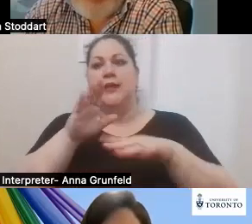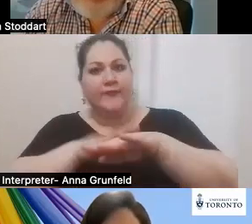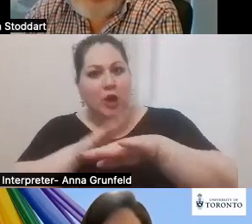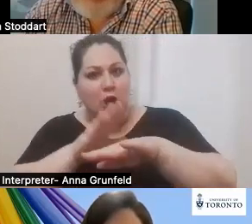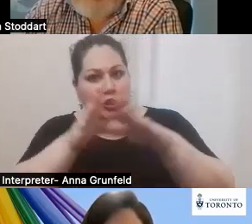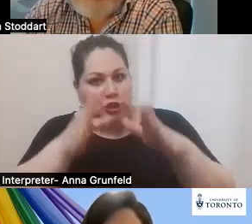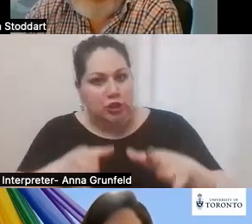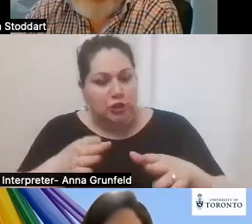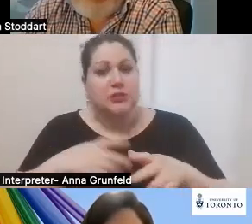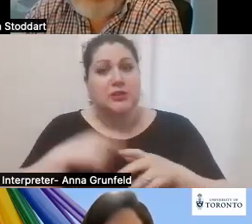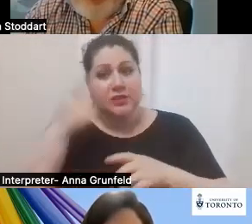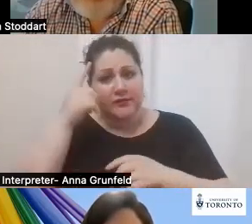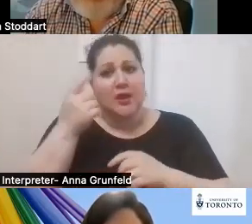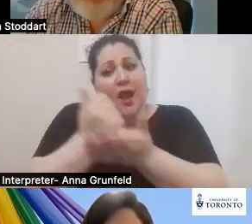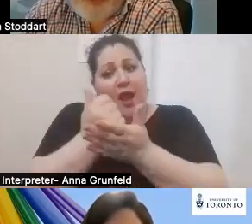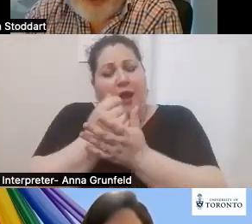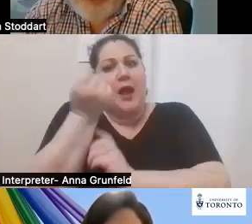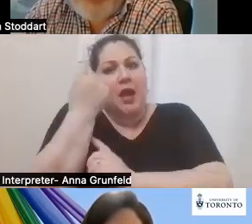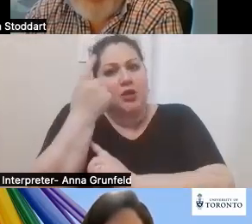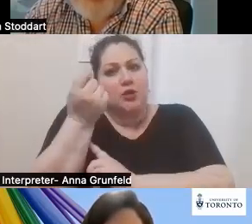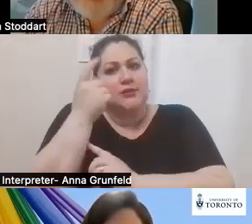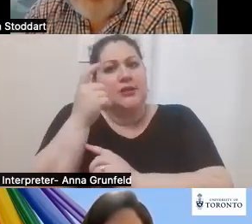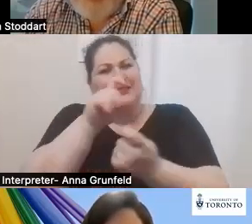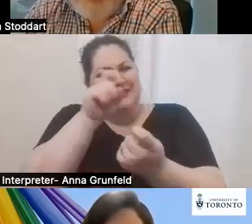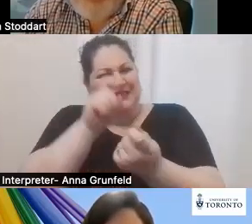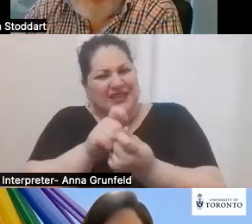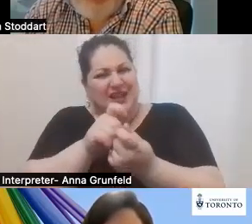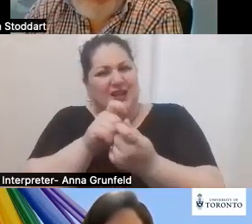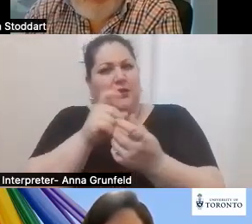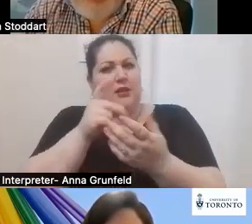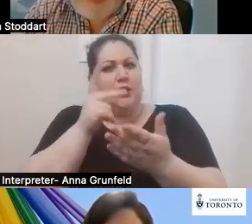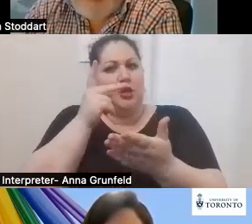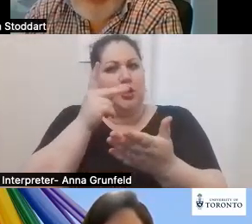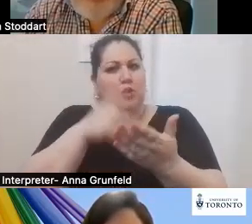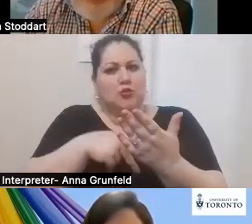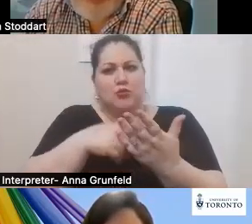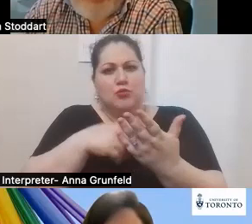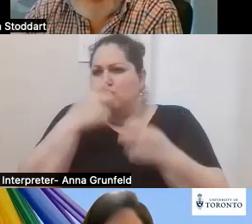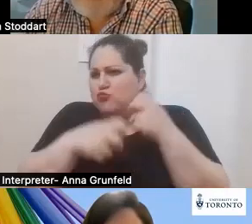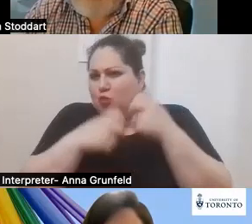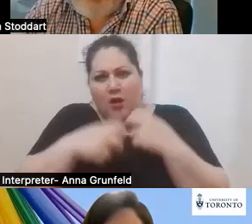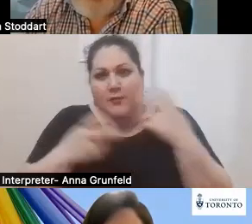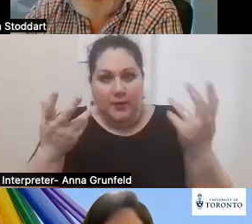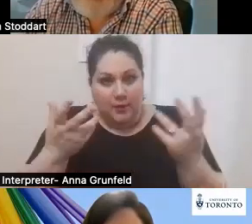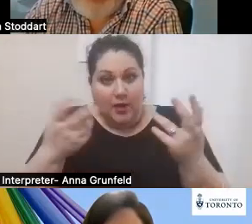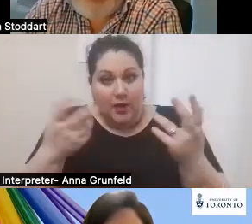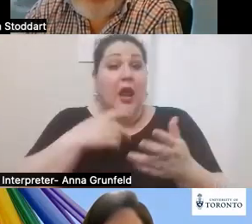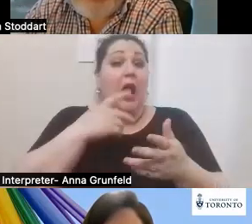exactly the problems and what coaching or counseling or supports they need.